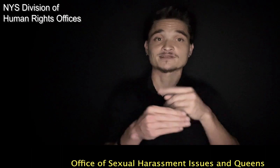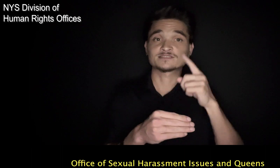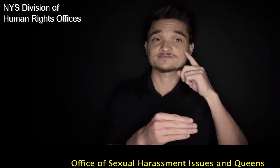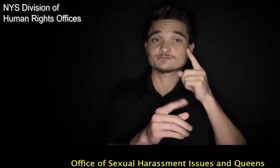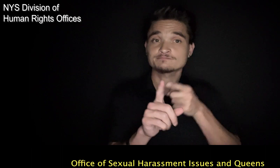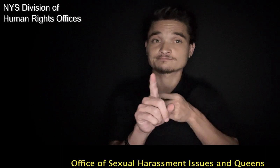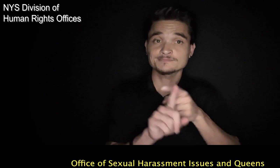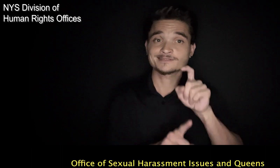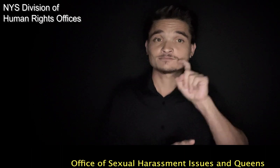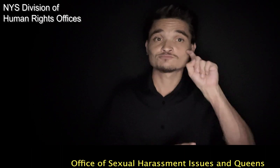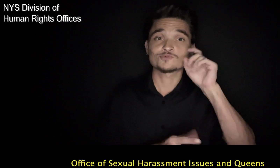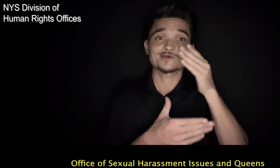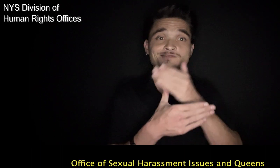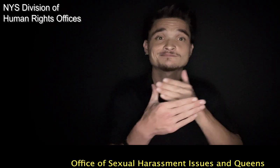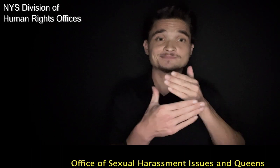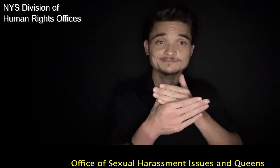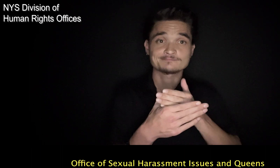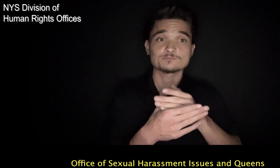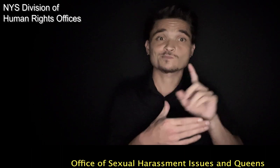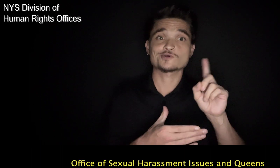Office of Sexual Harassment Issues and Queens